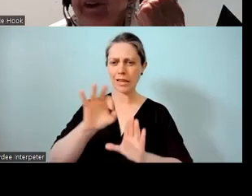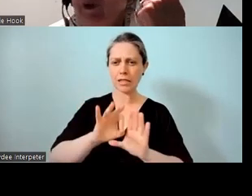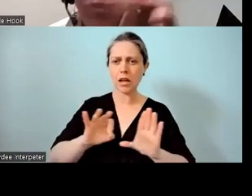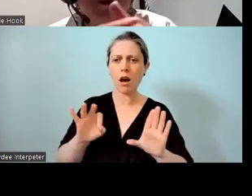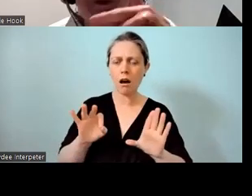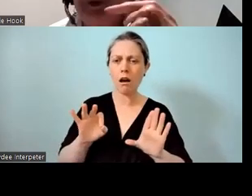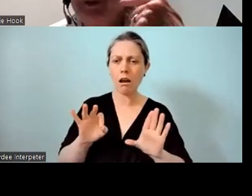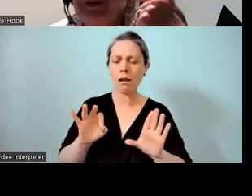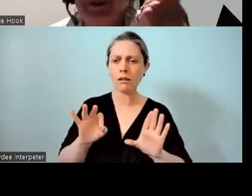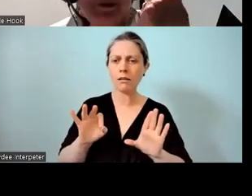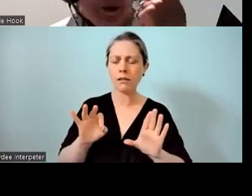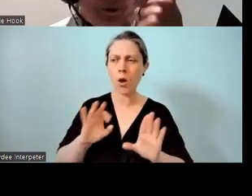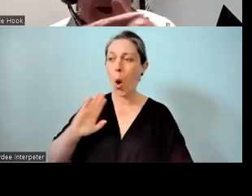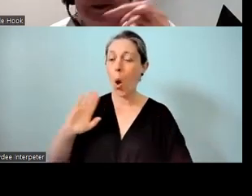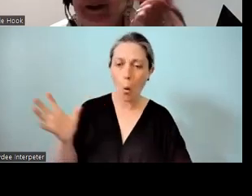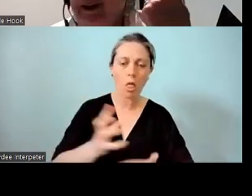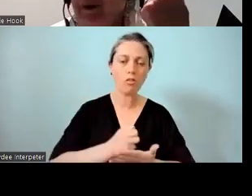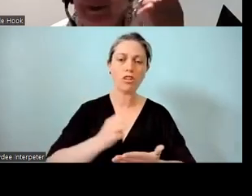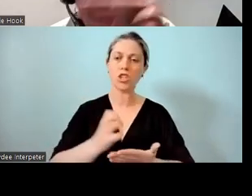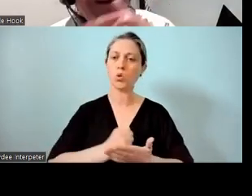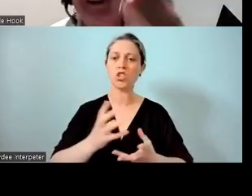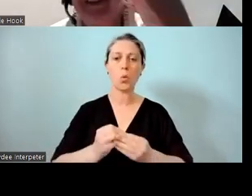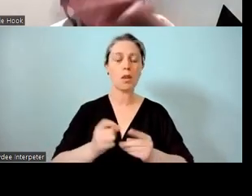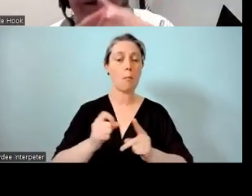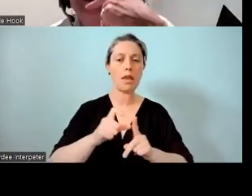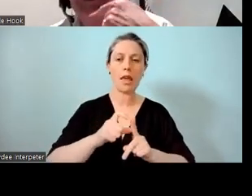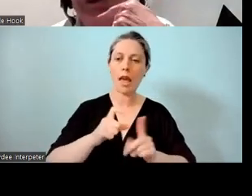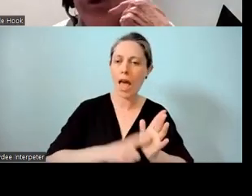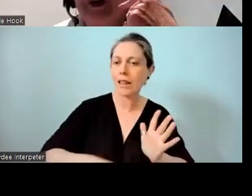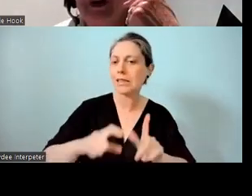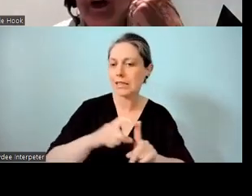with all of the resources, with PLD, with everything that's coming through,